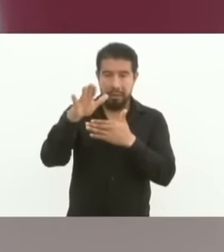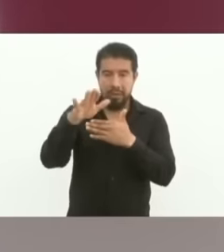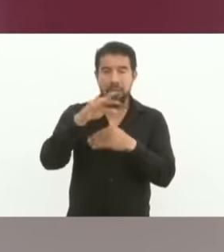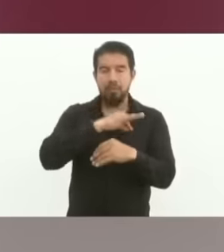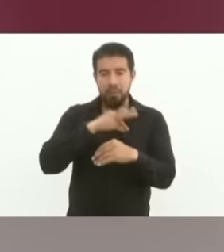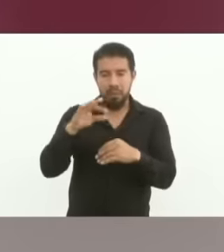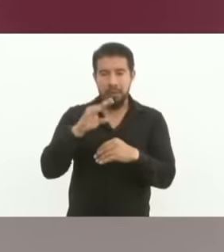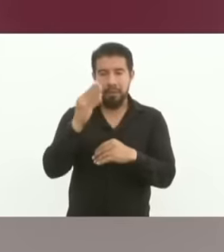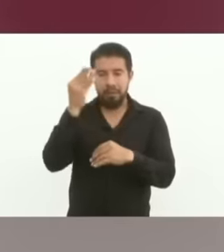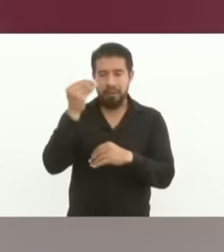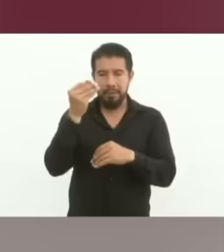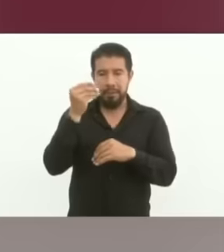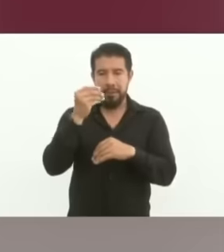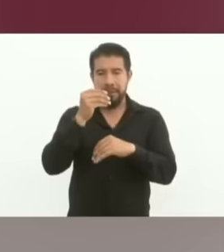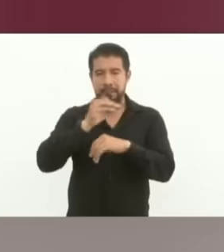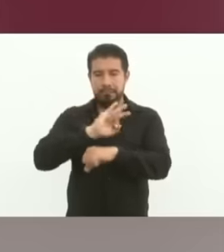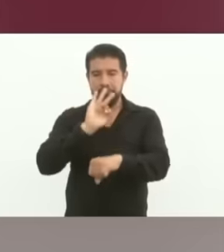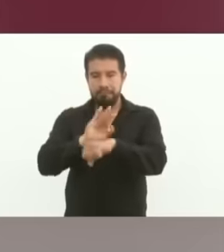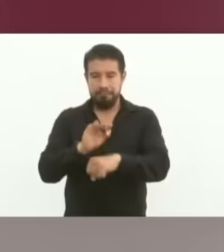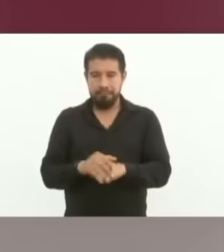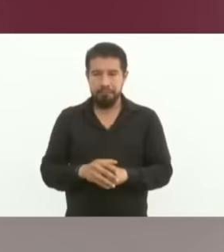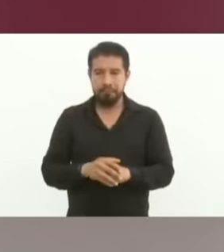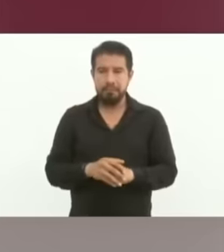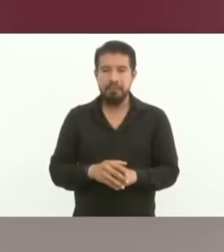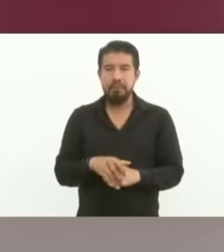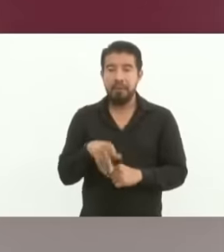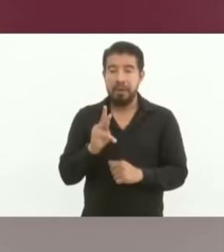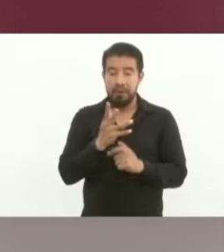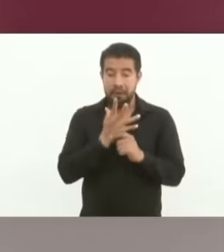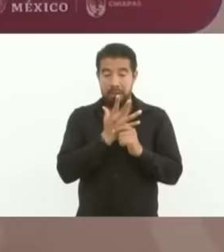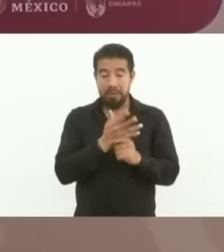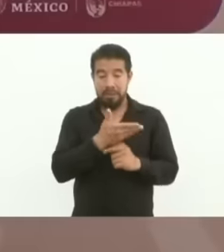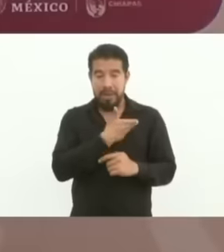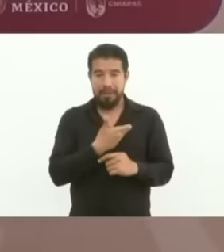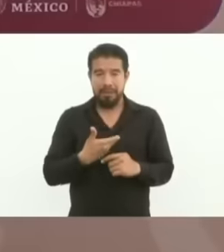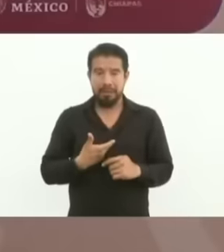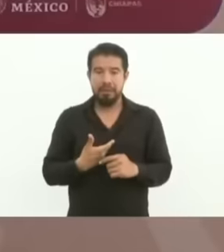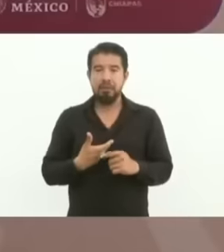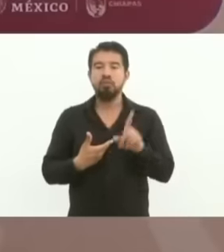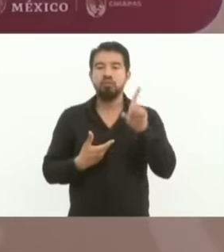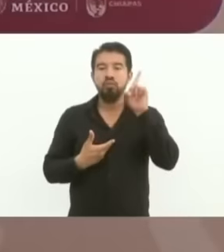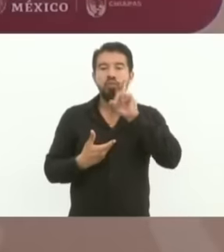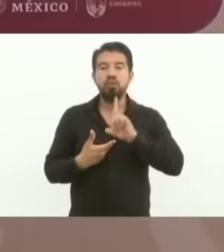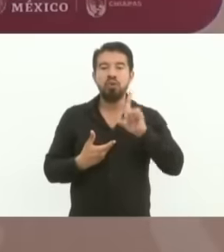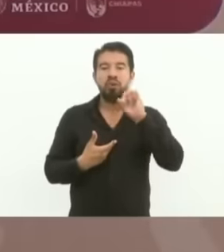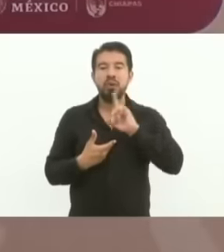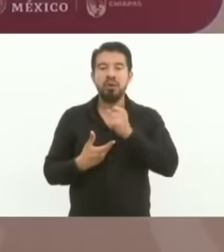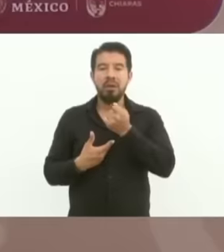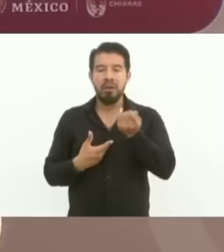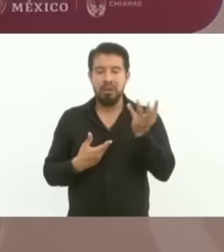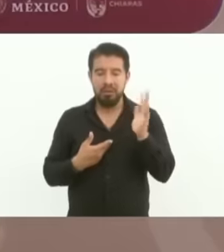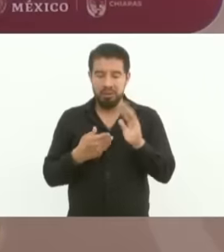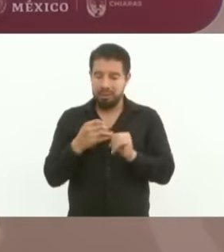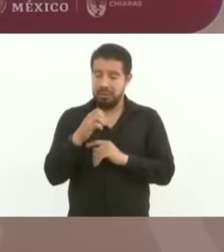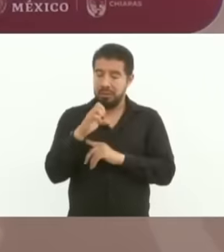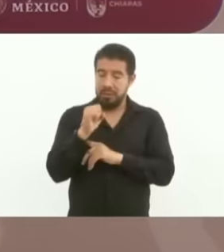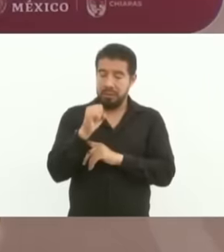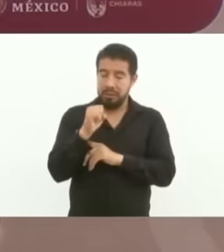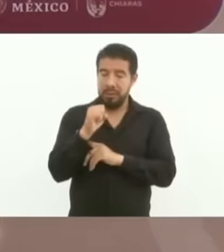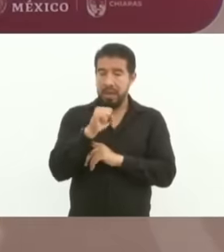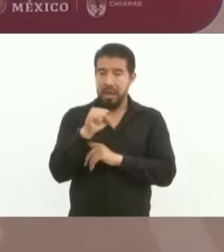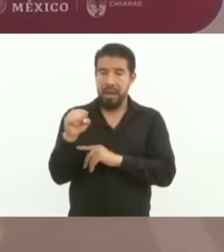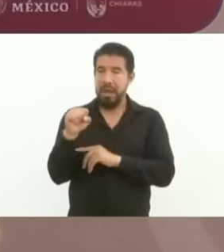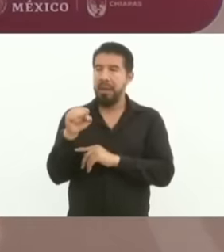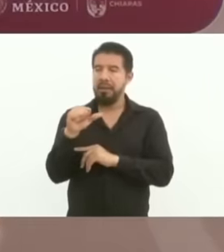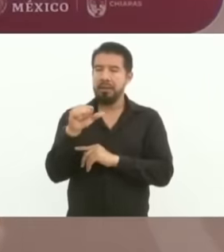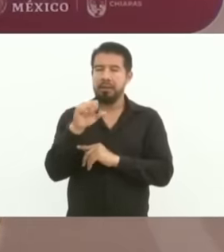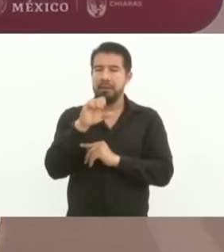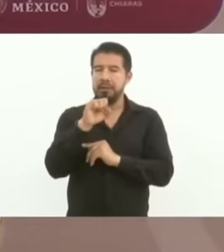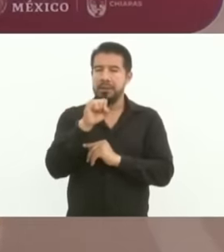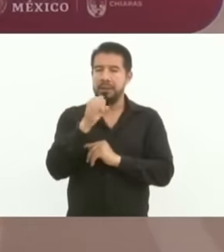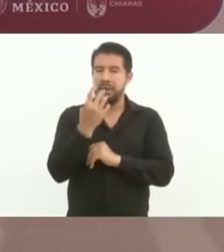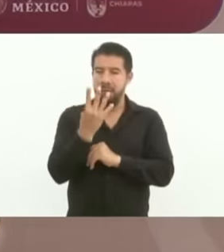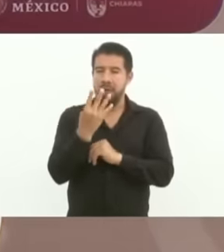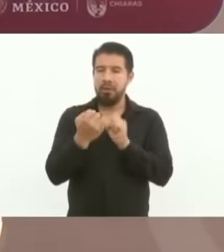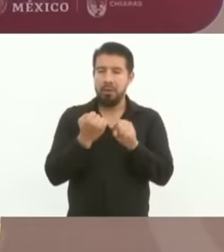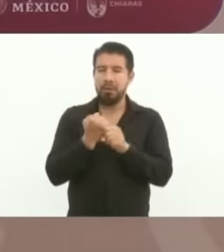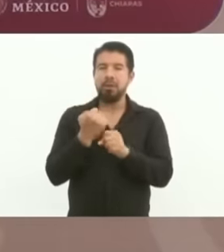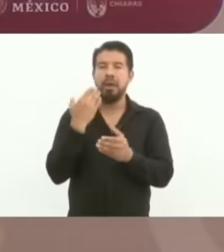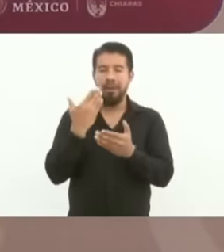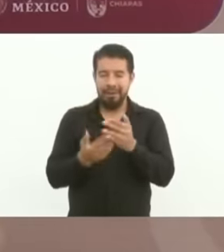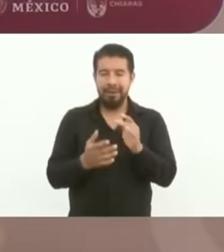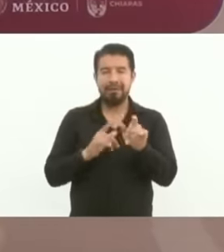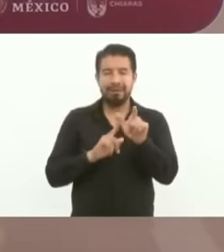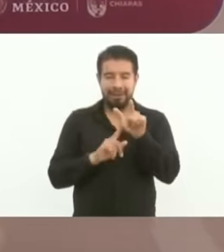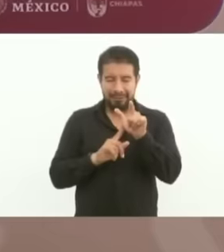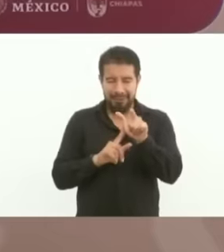but the president is going to support women from 60 to 64, which is also to say, now it's going to be